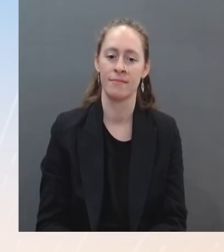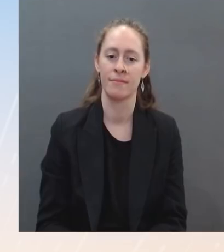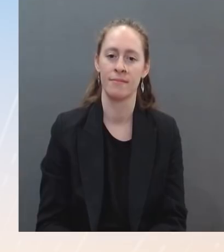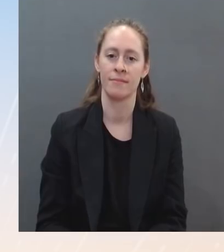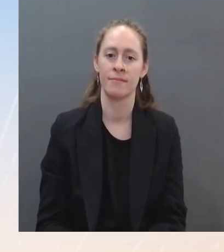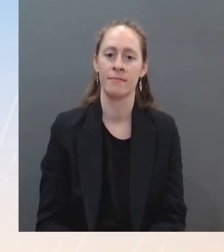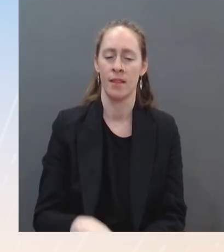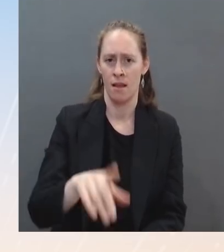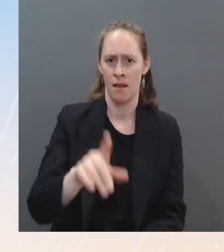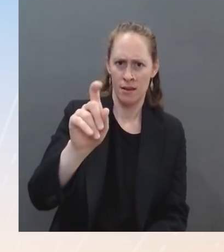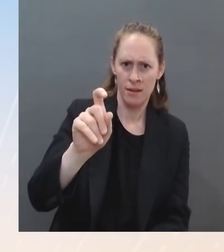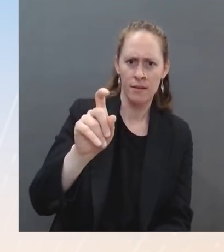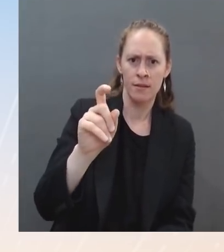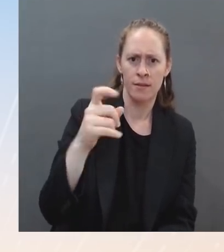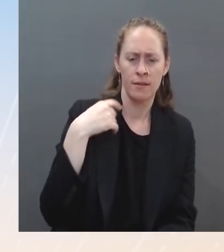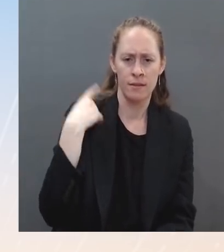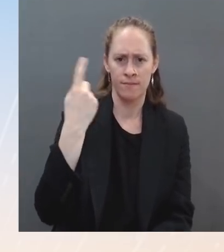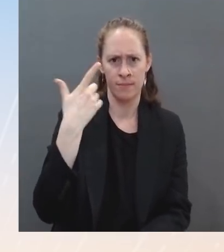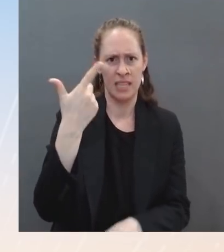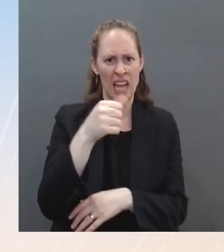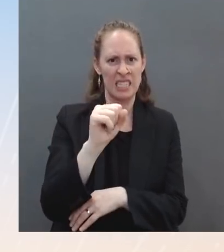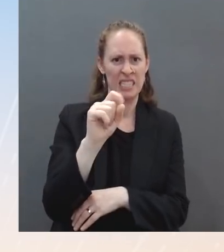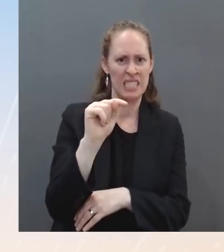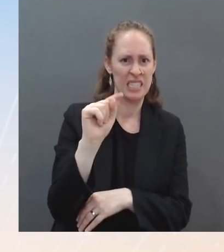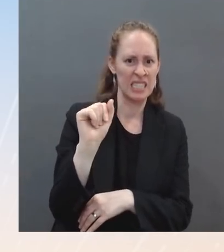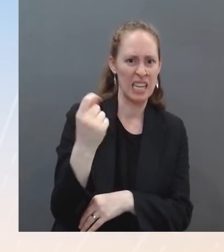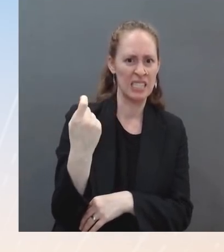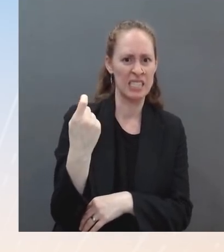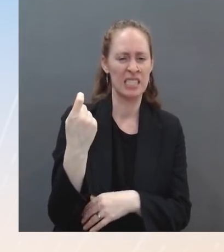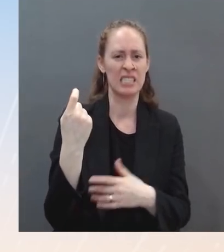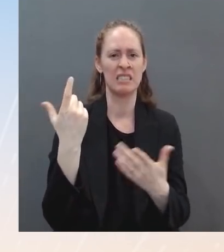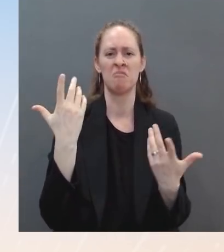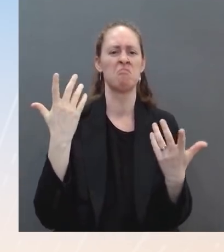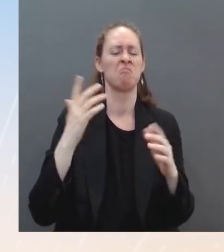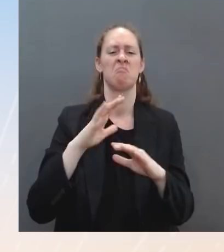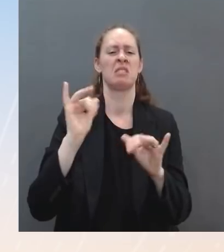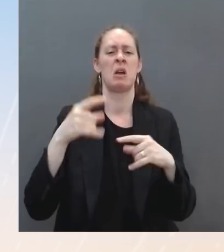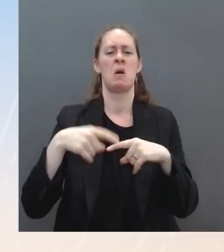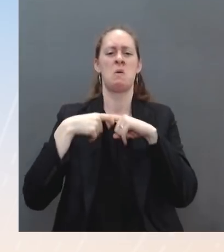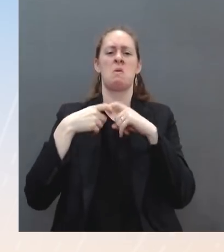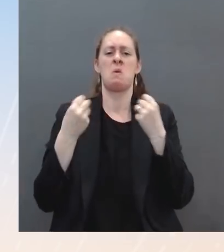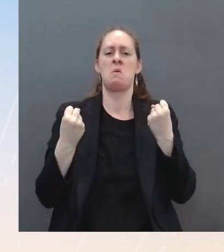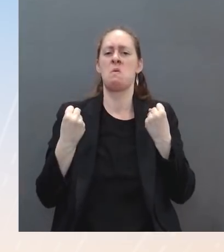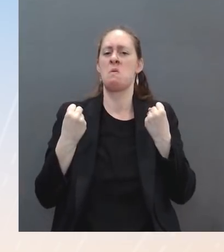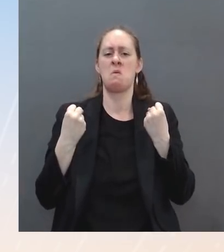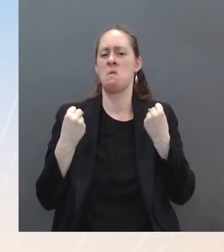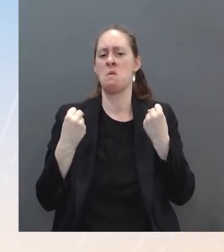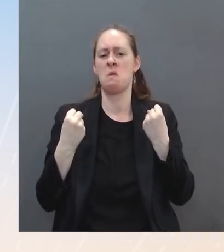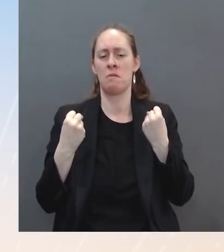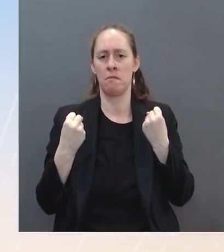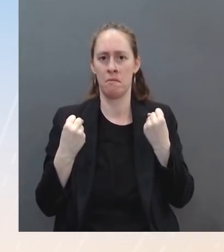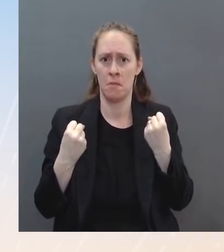And what does the White House think about individual states that are considering or have already enacted their own gas tax holidays?